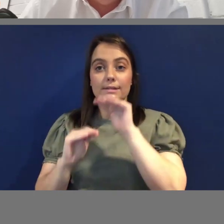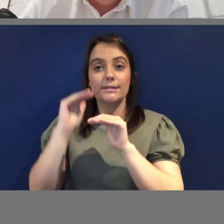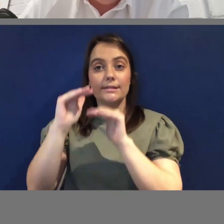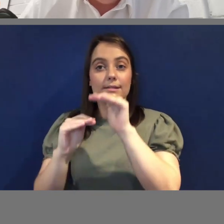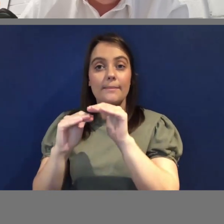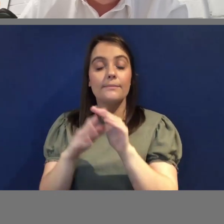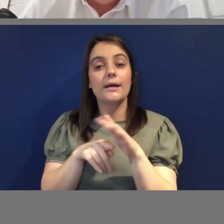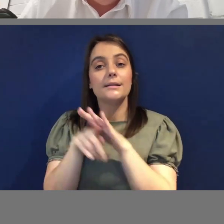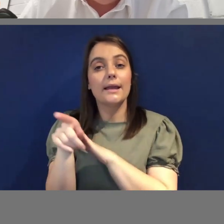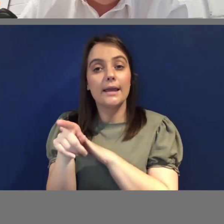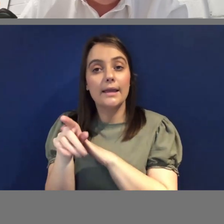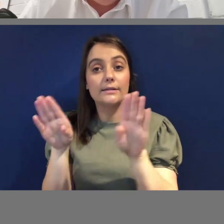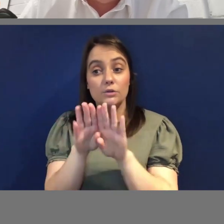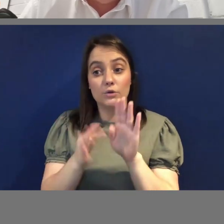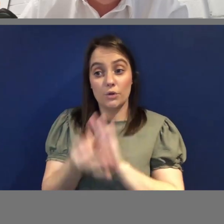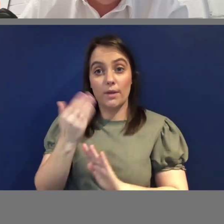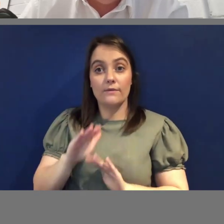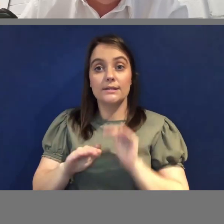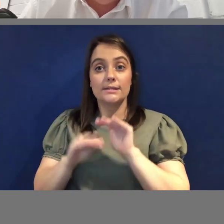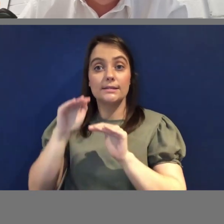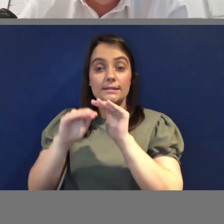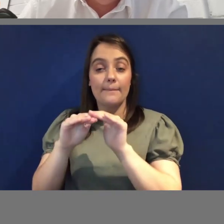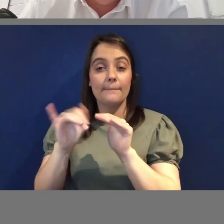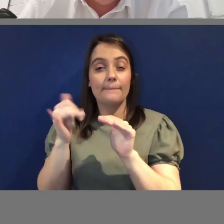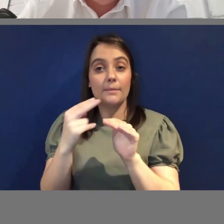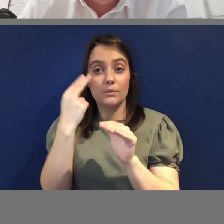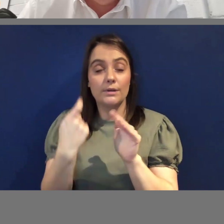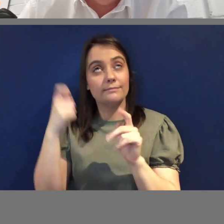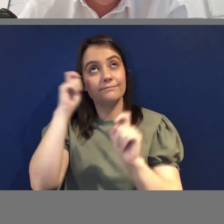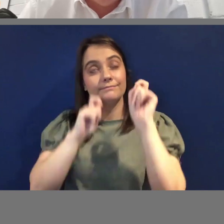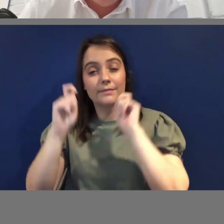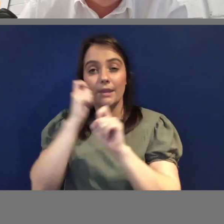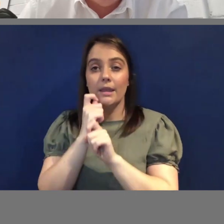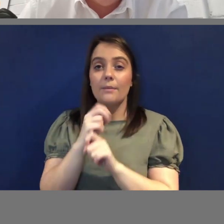door if you provide step stepped access you may need to you know consider refuge areas and call